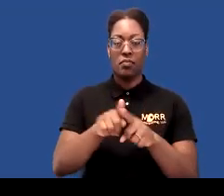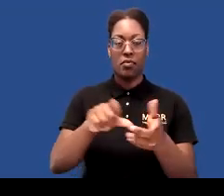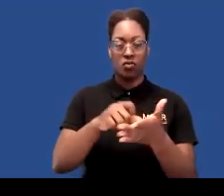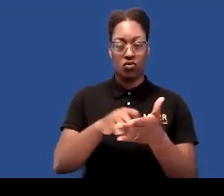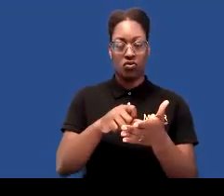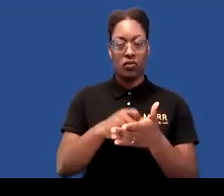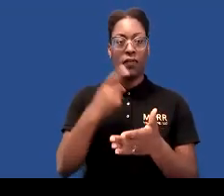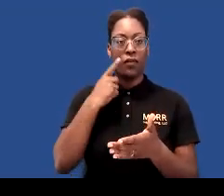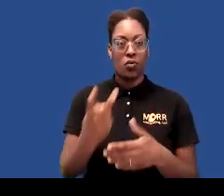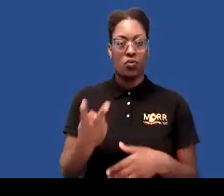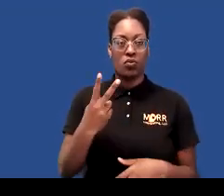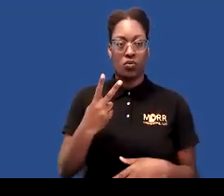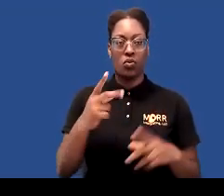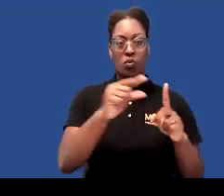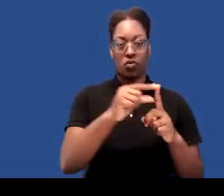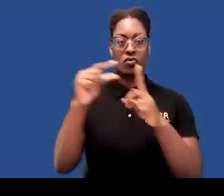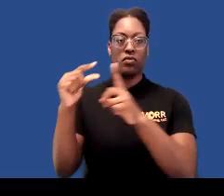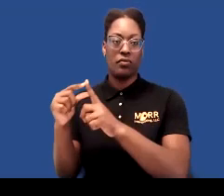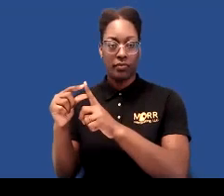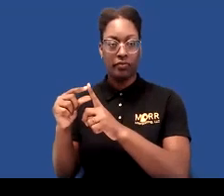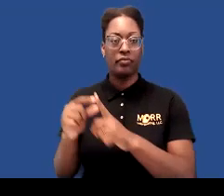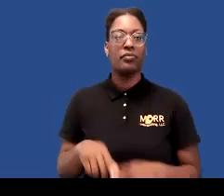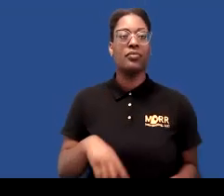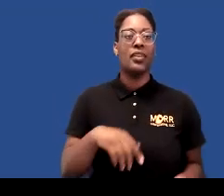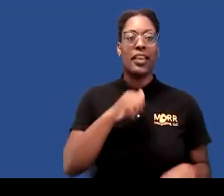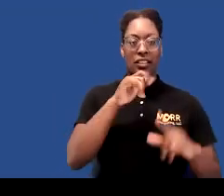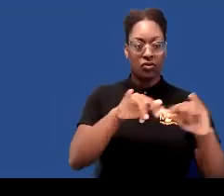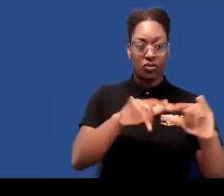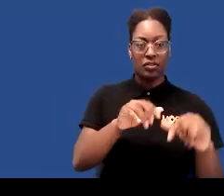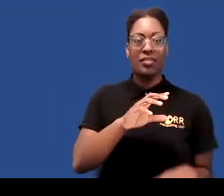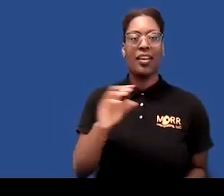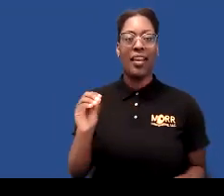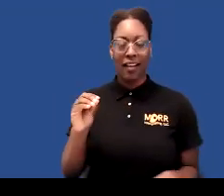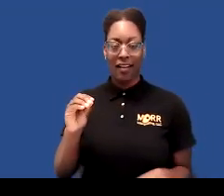The latter, specifically, I m using in a particular way. I ve taken from Hewett s The Online Writing Conference